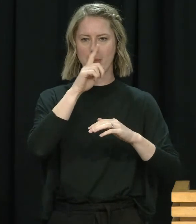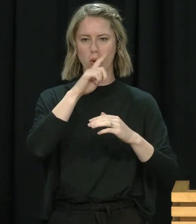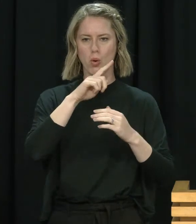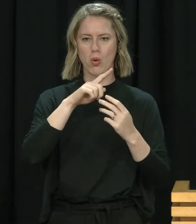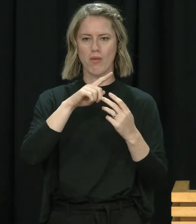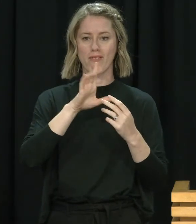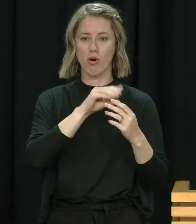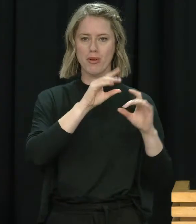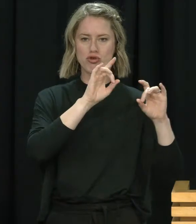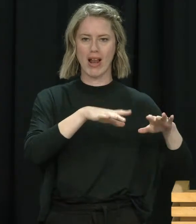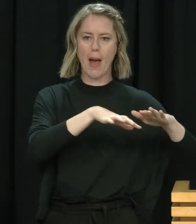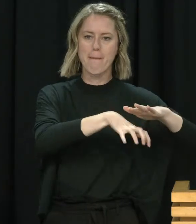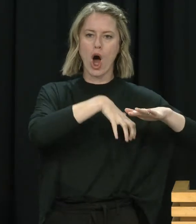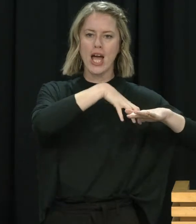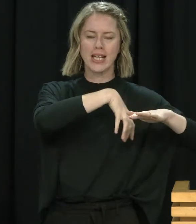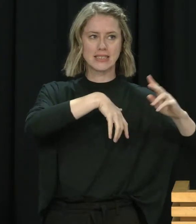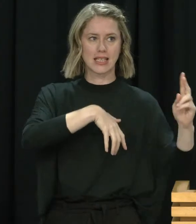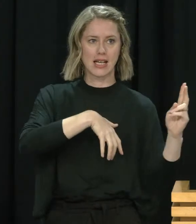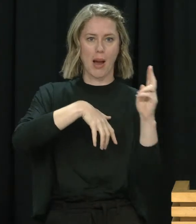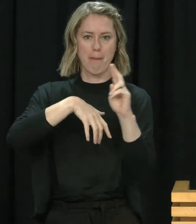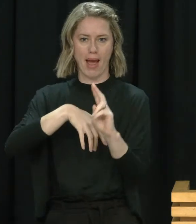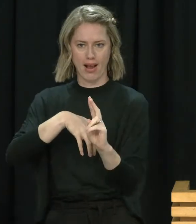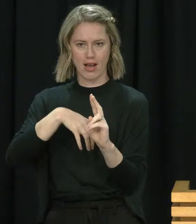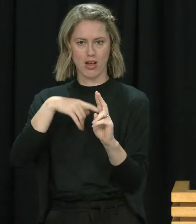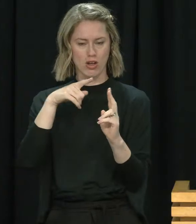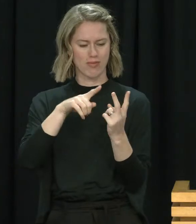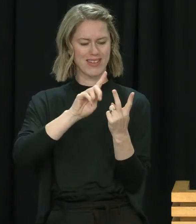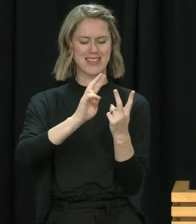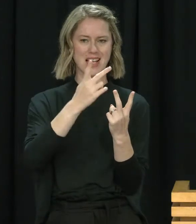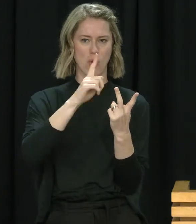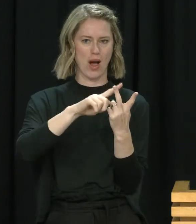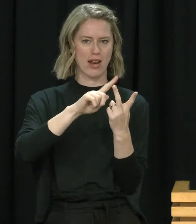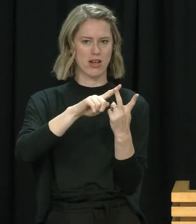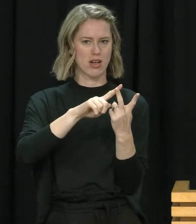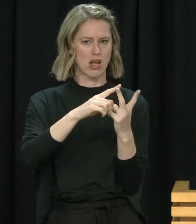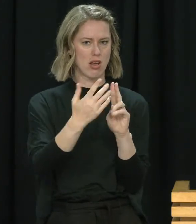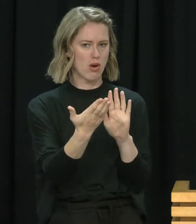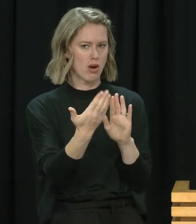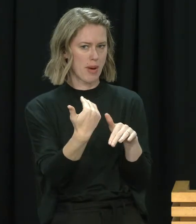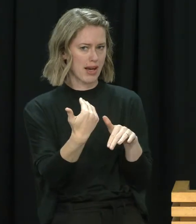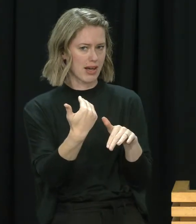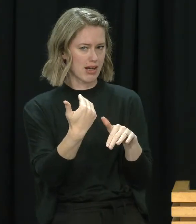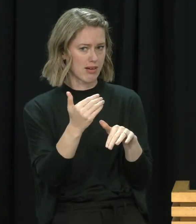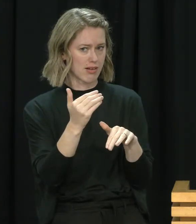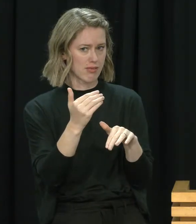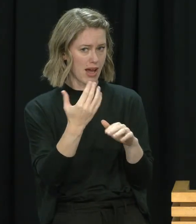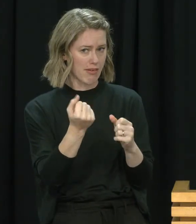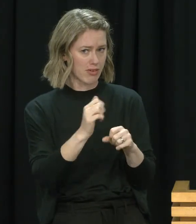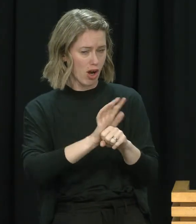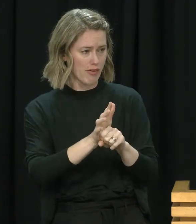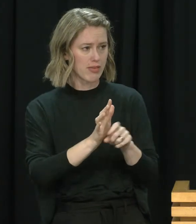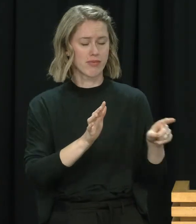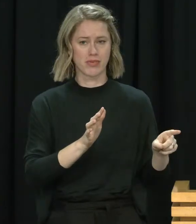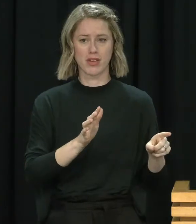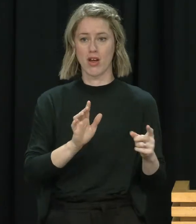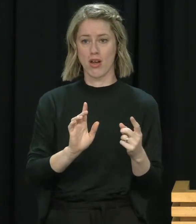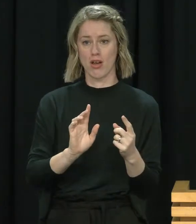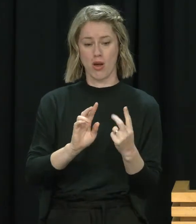From the two contact or miners that came back from Australia, have you got the